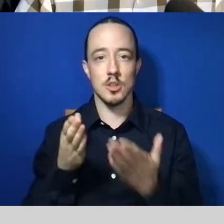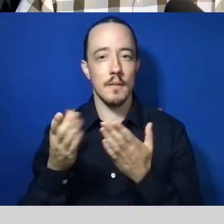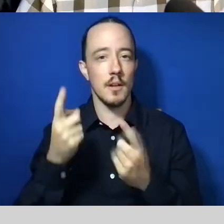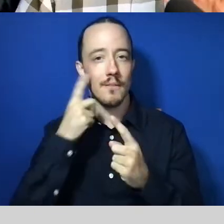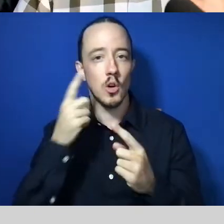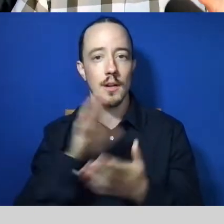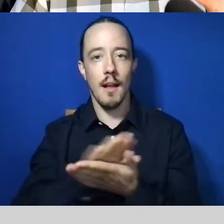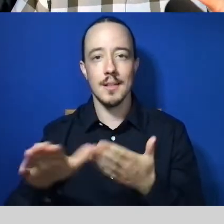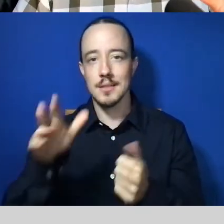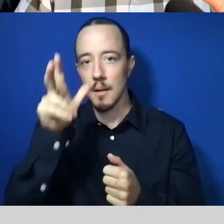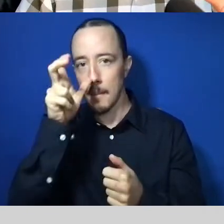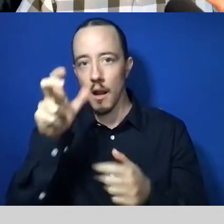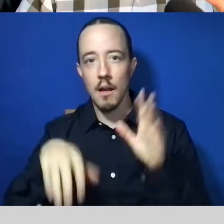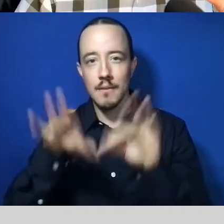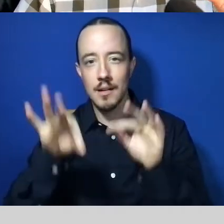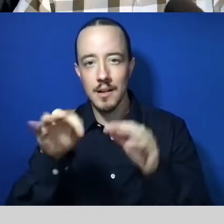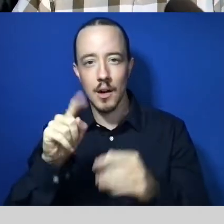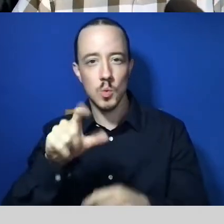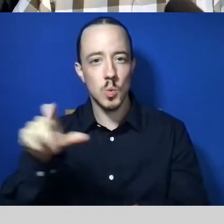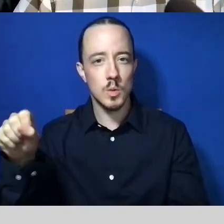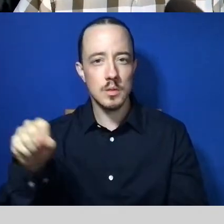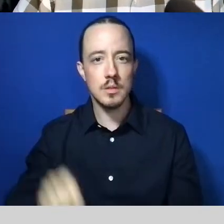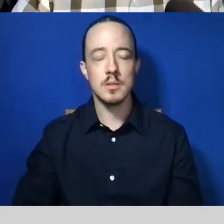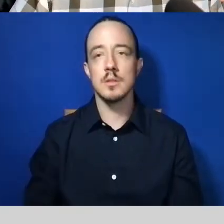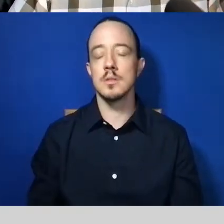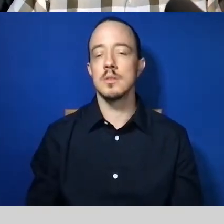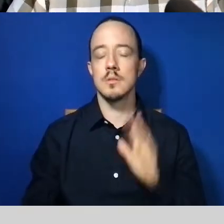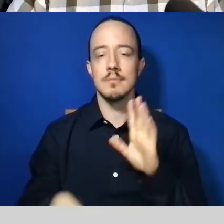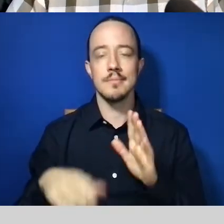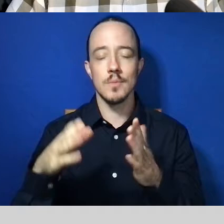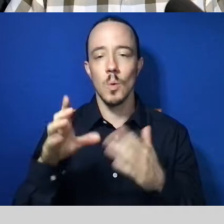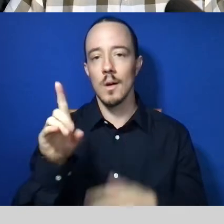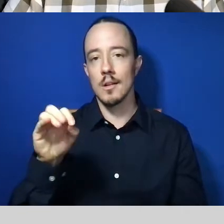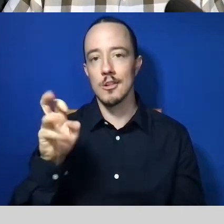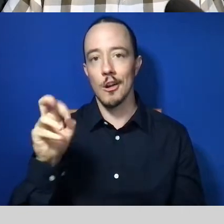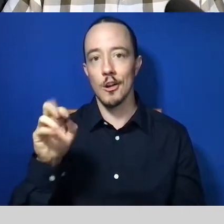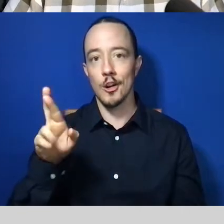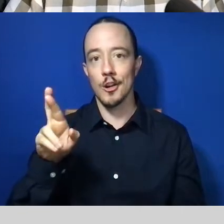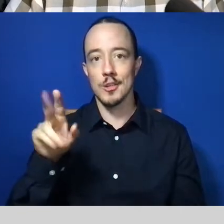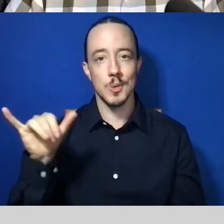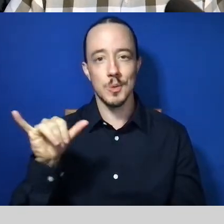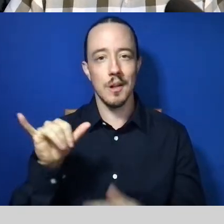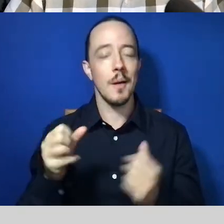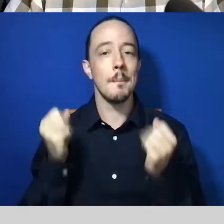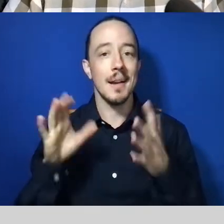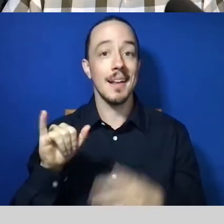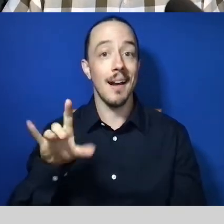Another nice bit when using Docker Compose locally is that a lot of the IDE support these containers.